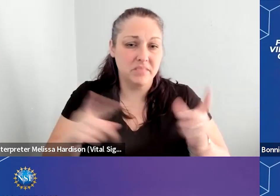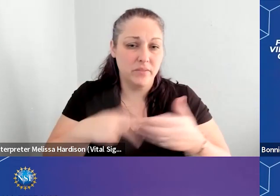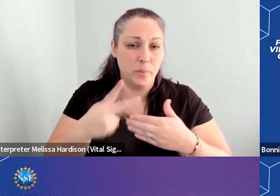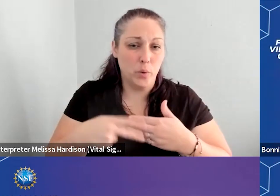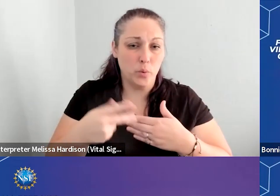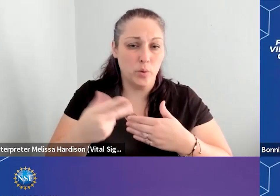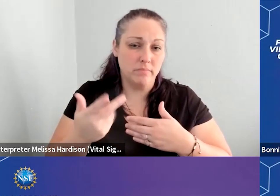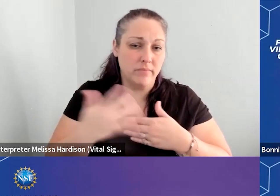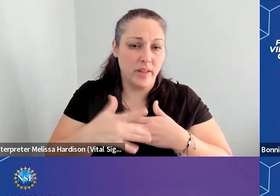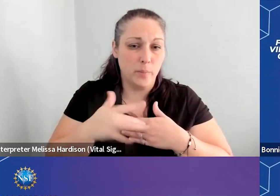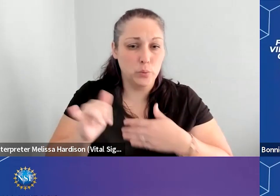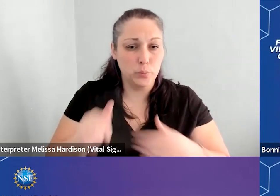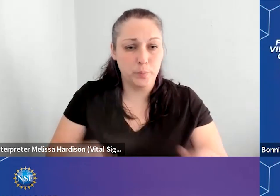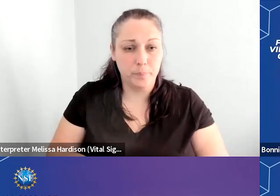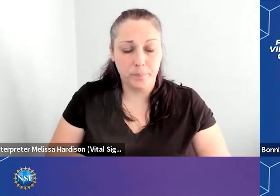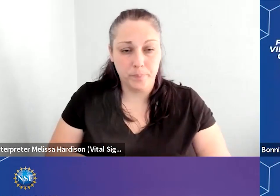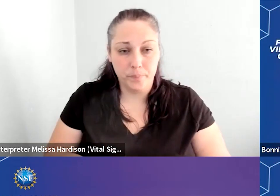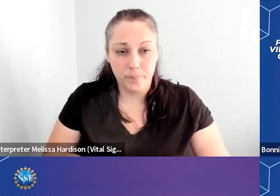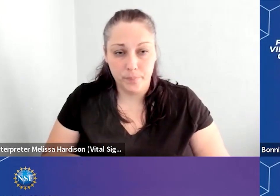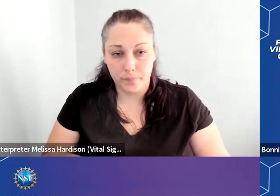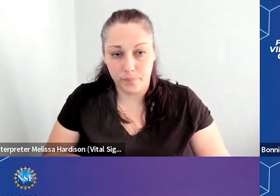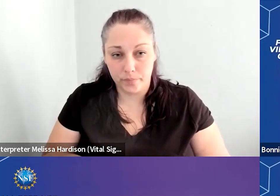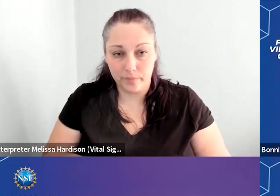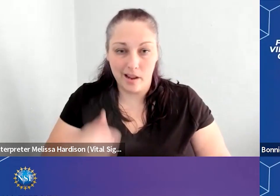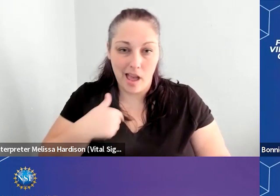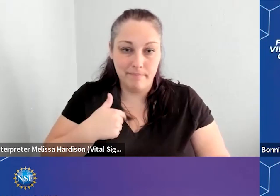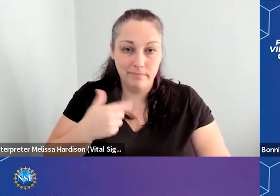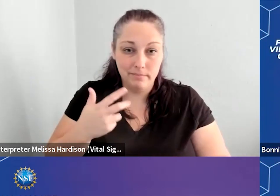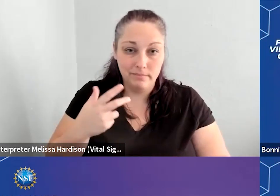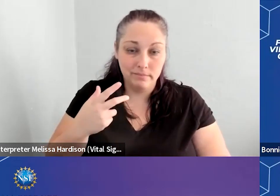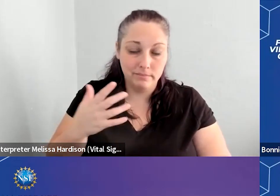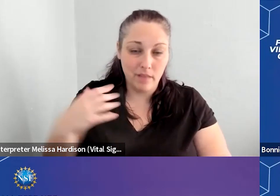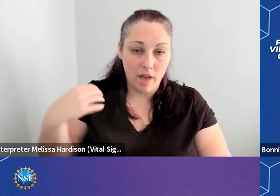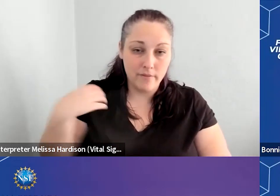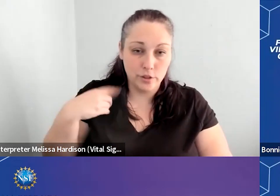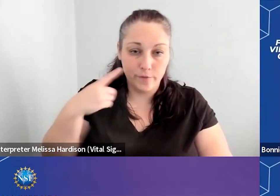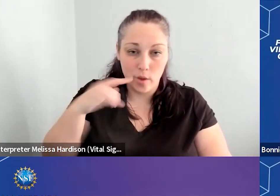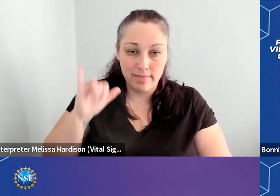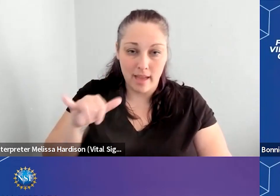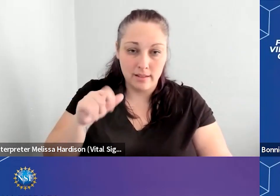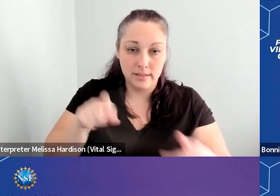So yes, I'm the program officer for that program, so you can feel free to contact me.